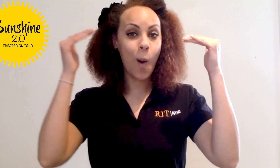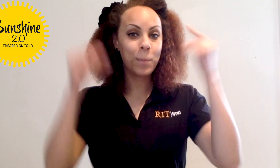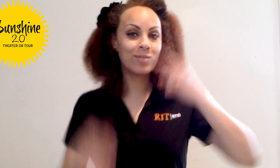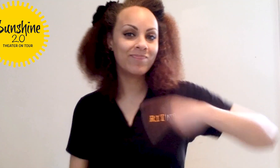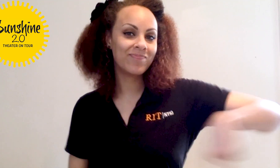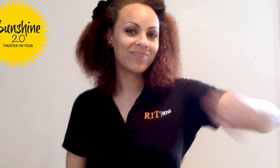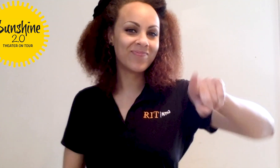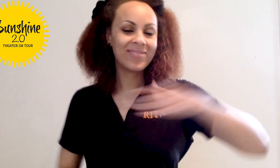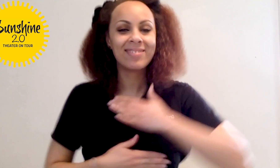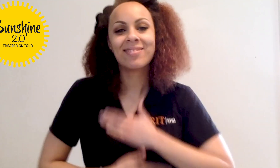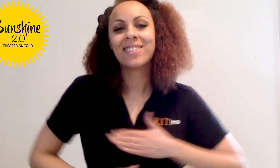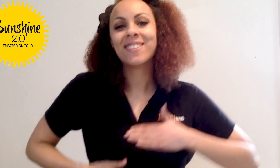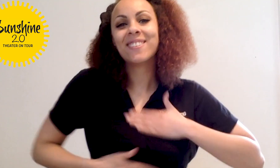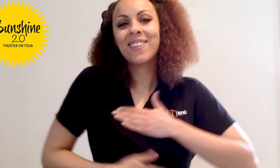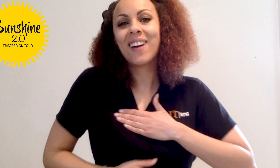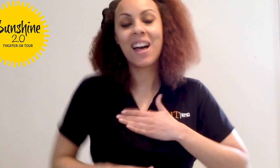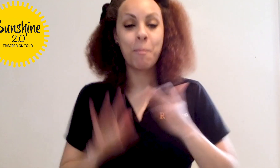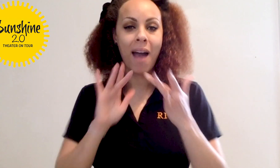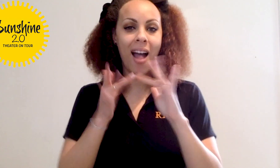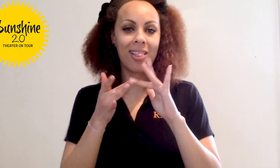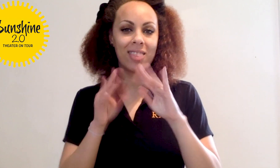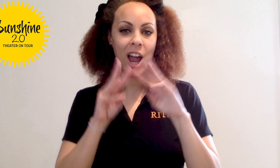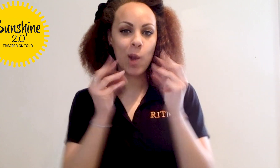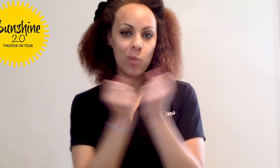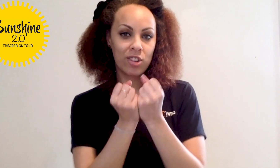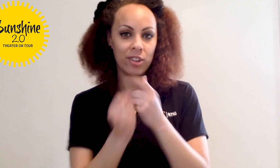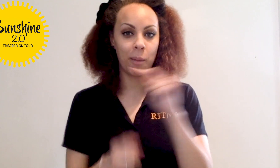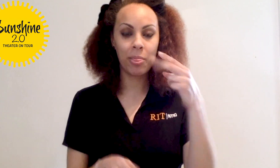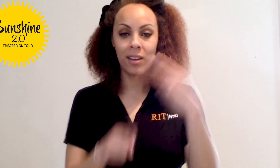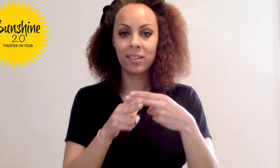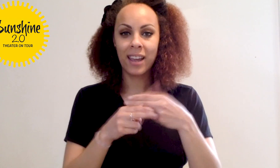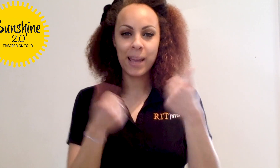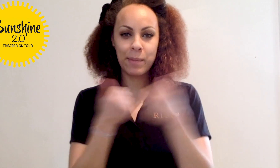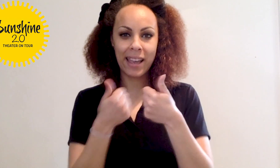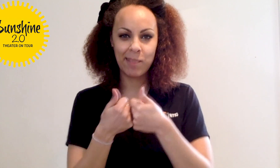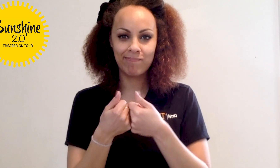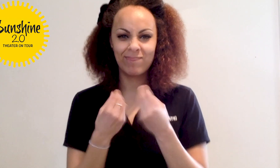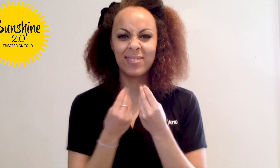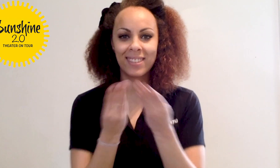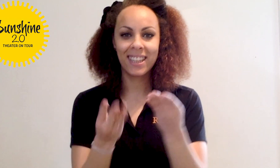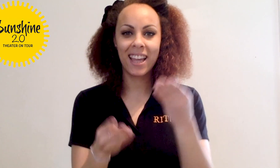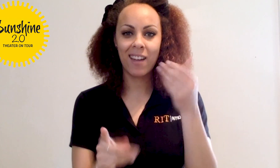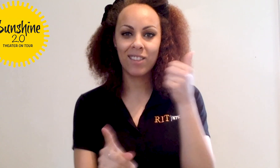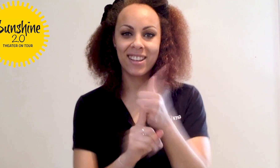I hope you enjoyed my online work shop, the Name Game,